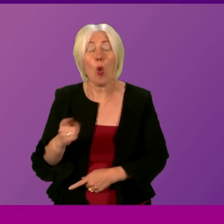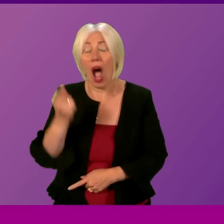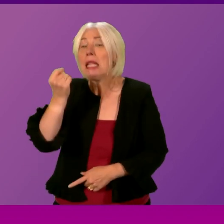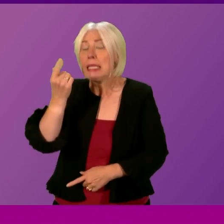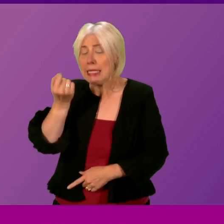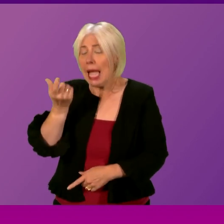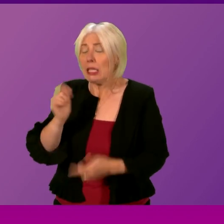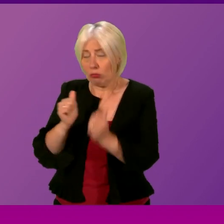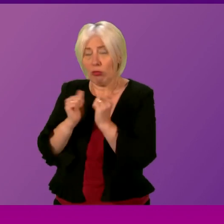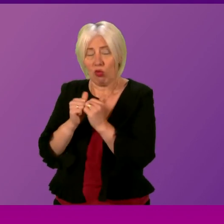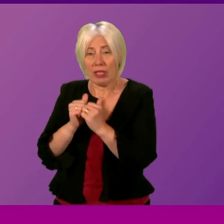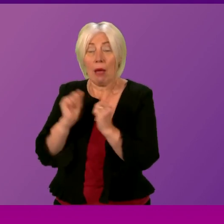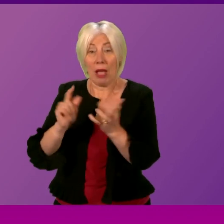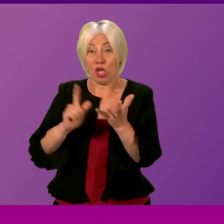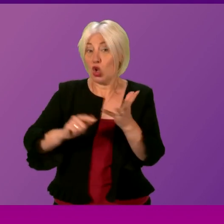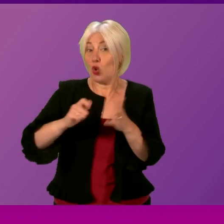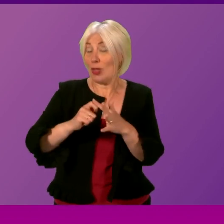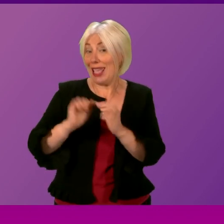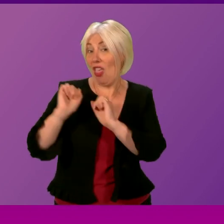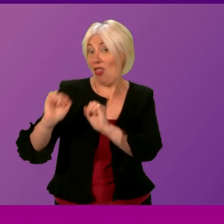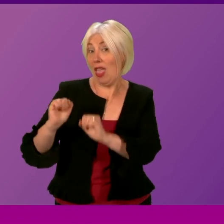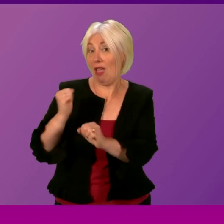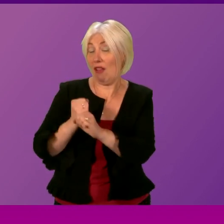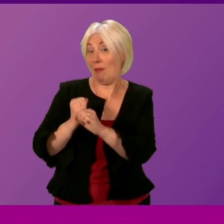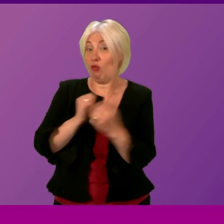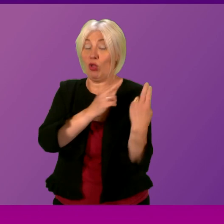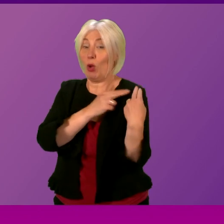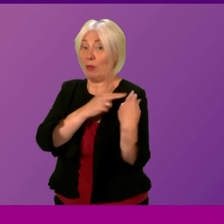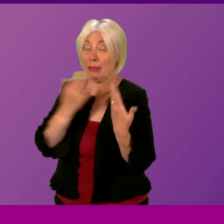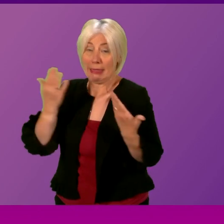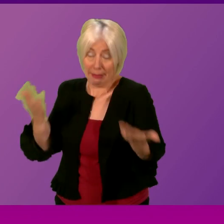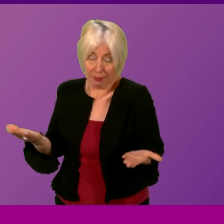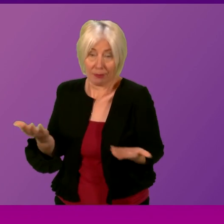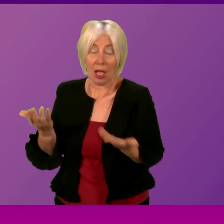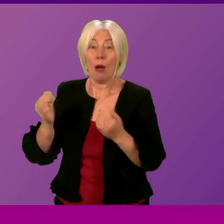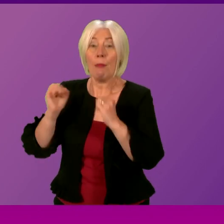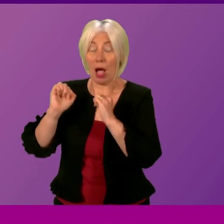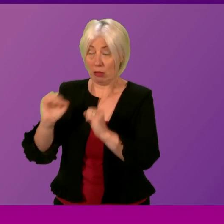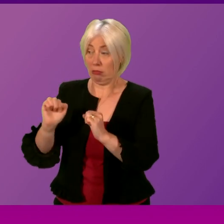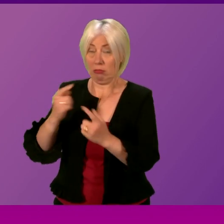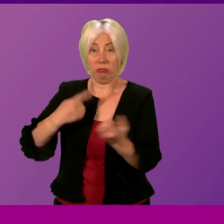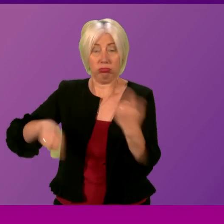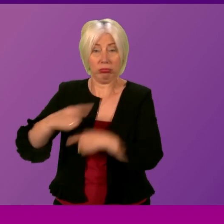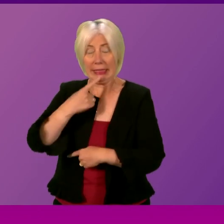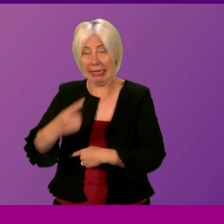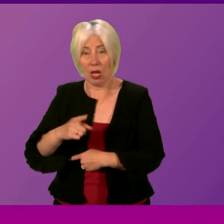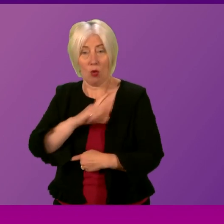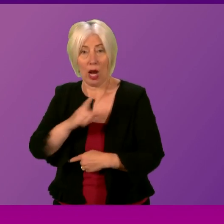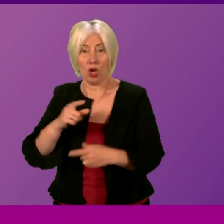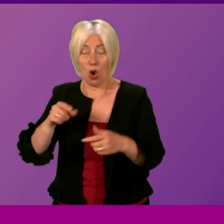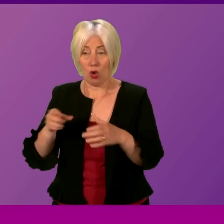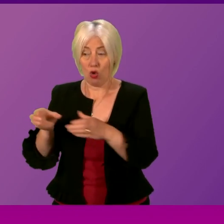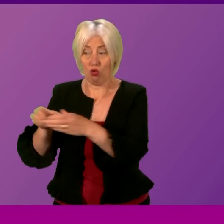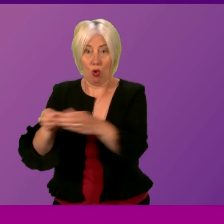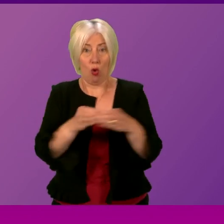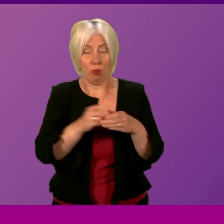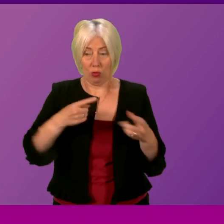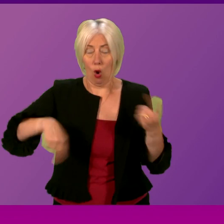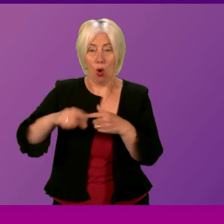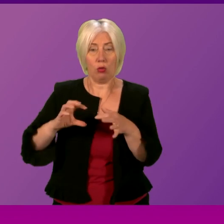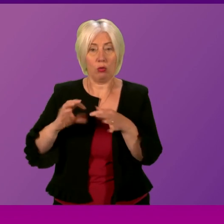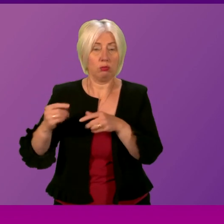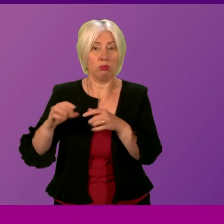agree with his sentiment. Banking is a United Kingdom Government responsibility, but I am happy